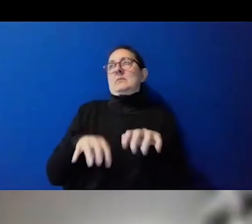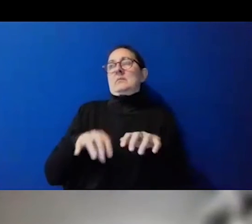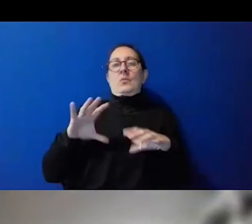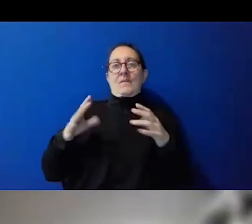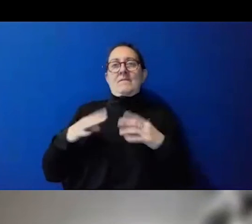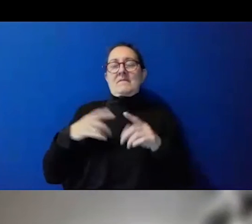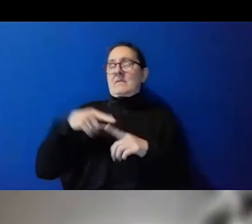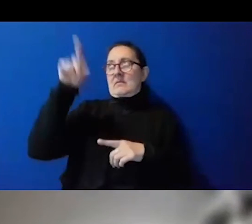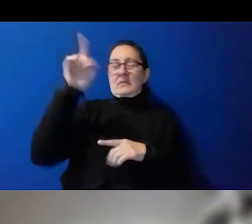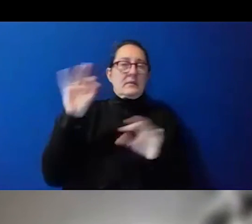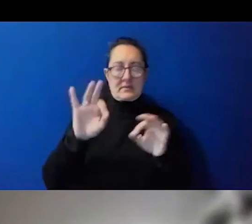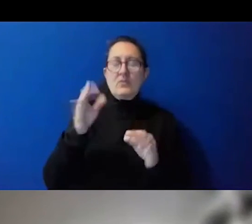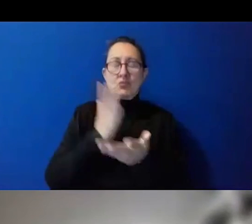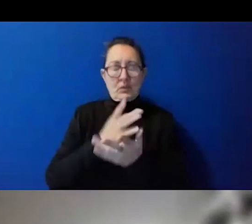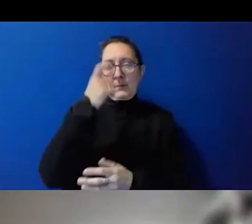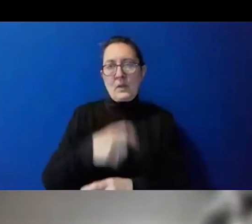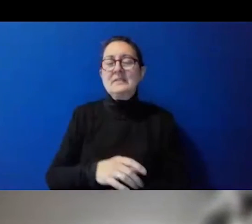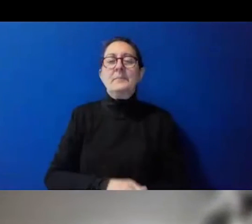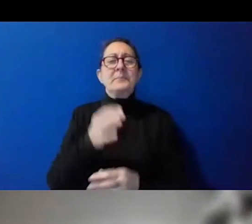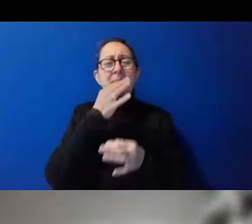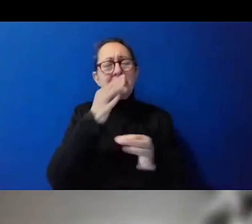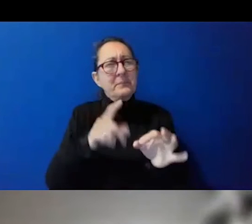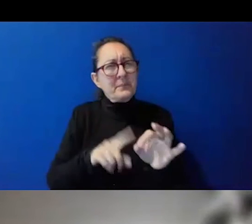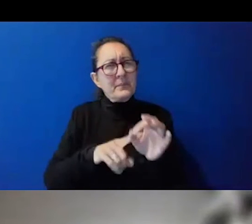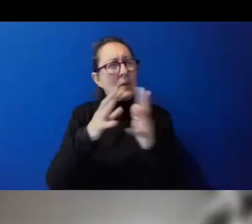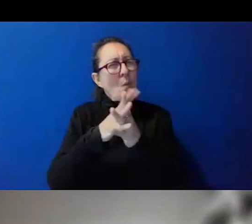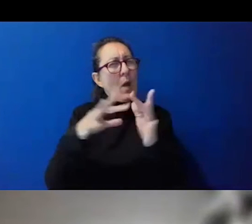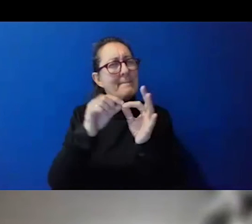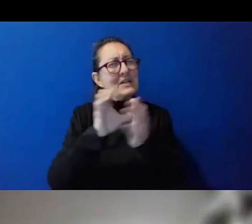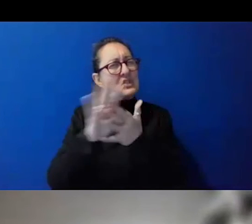do does that get sent via email or do you get asked to message back another time how